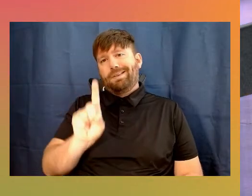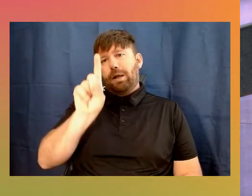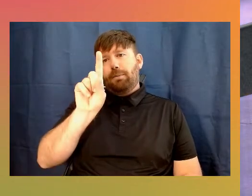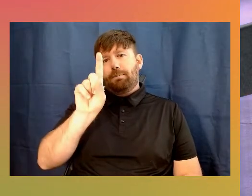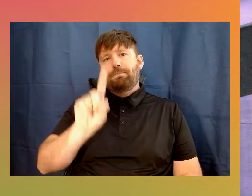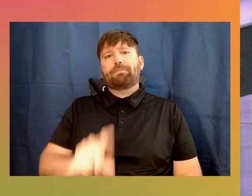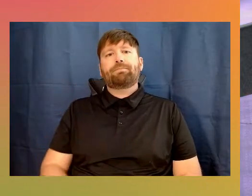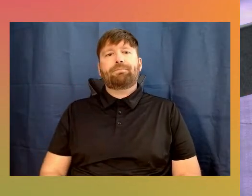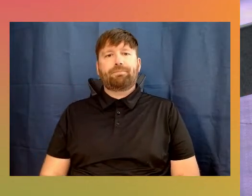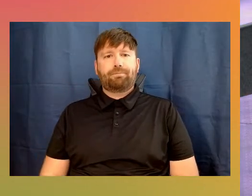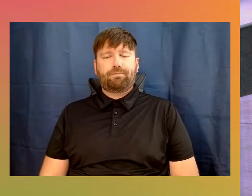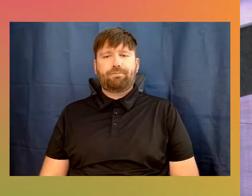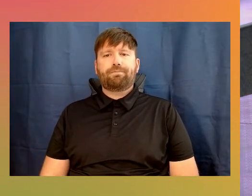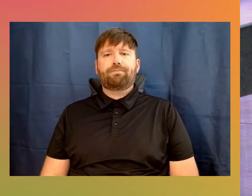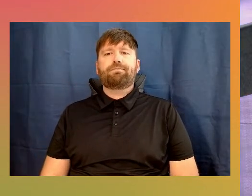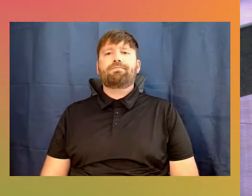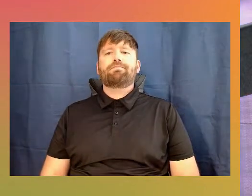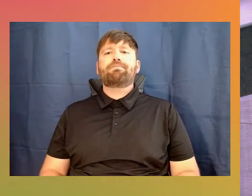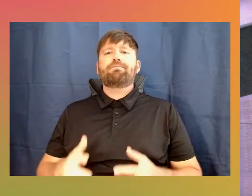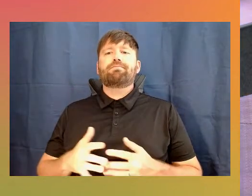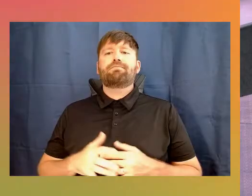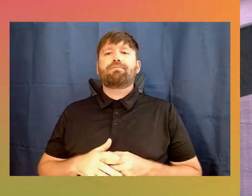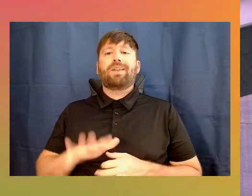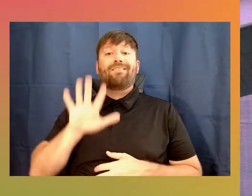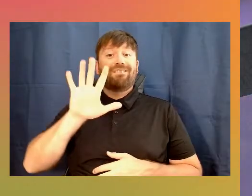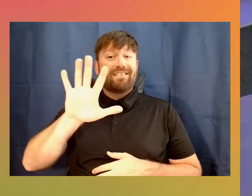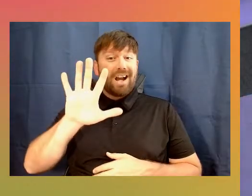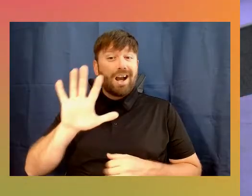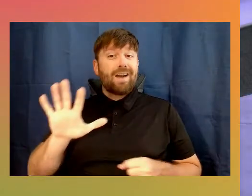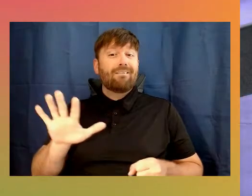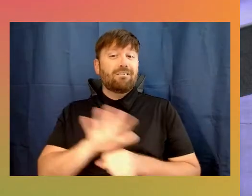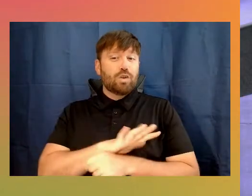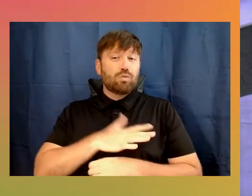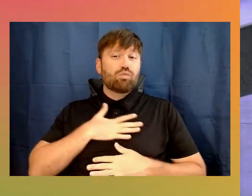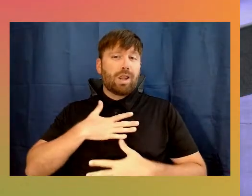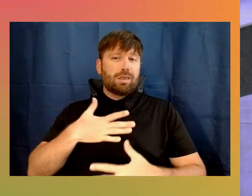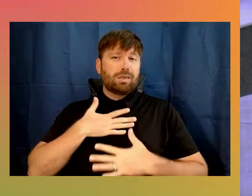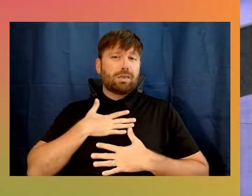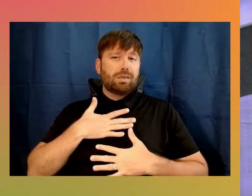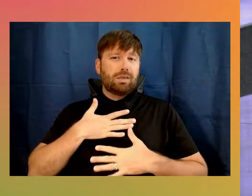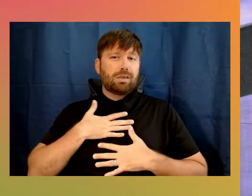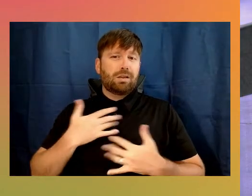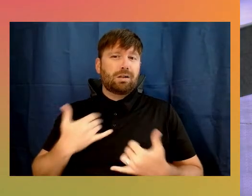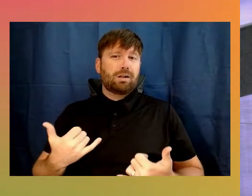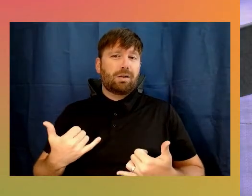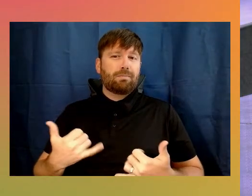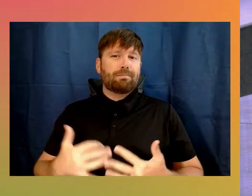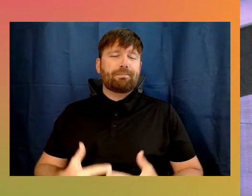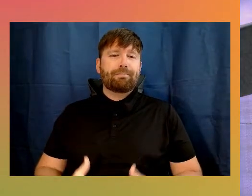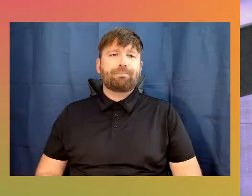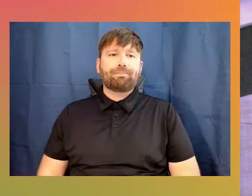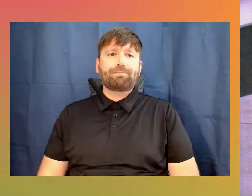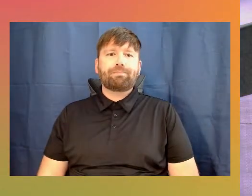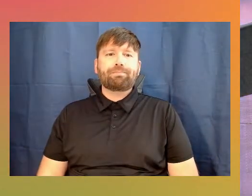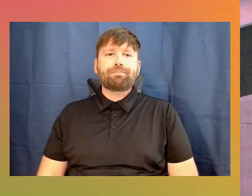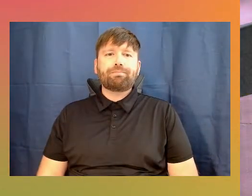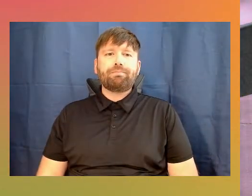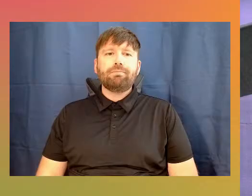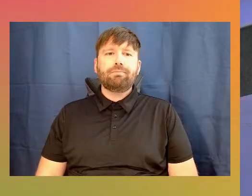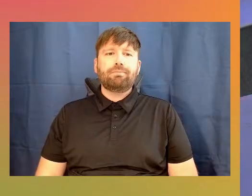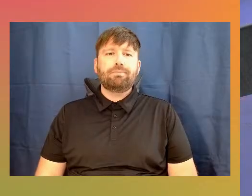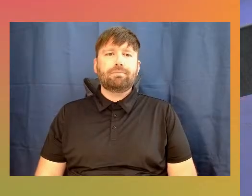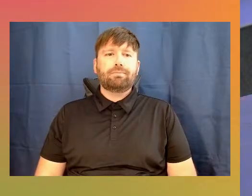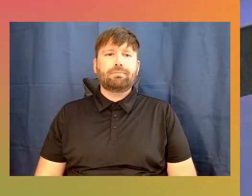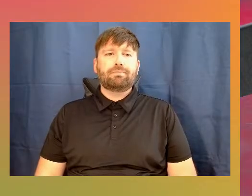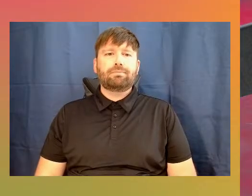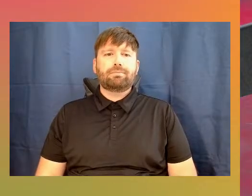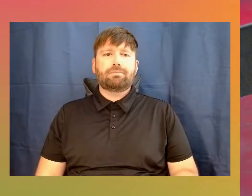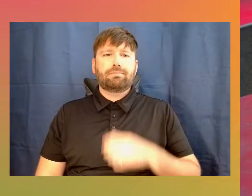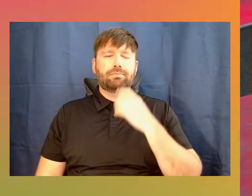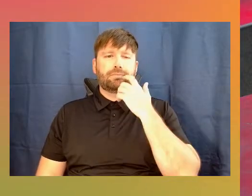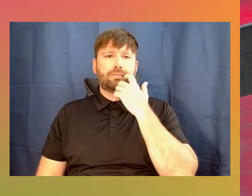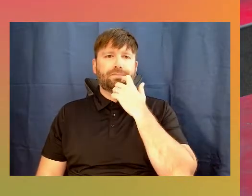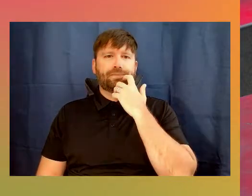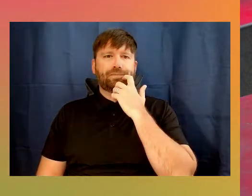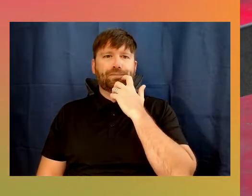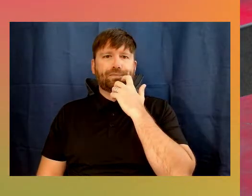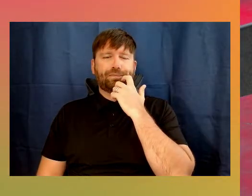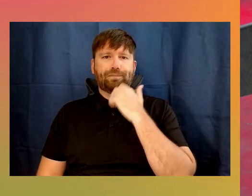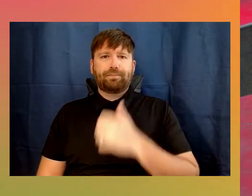INTO THE FEET TO LIFT THE HIPS